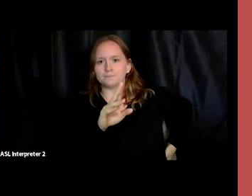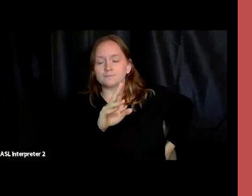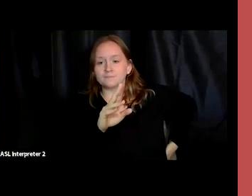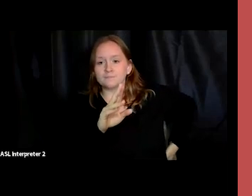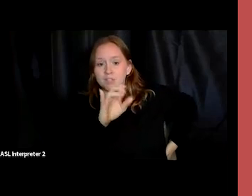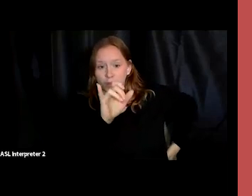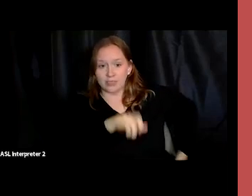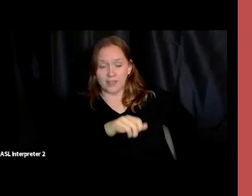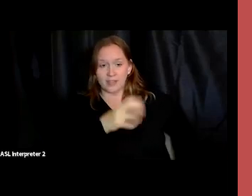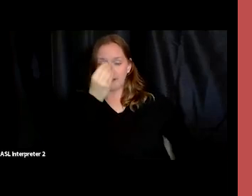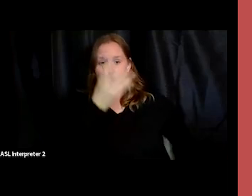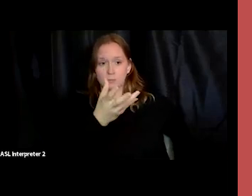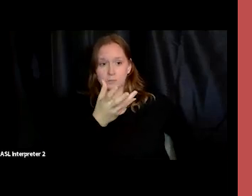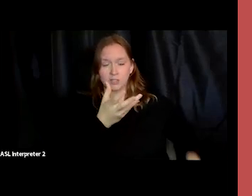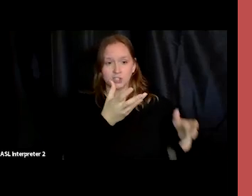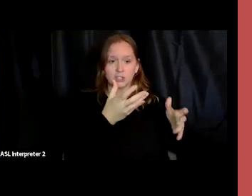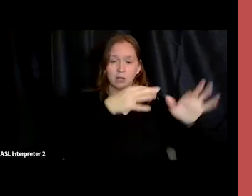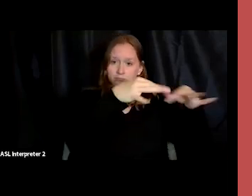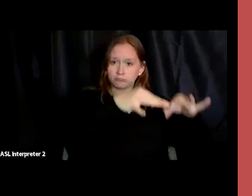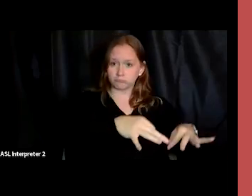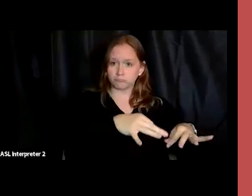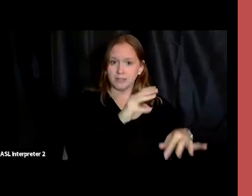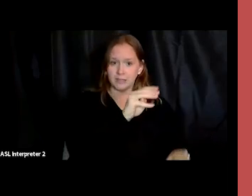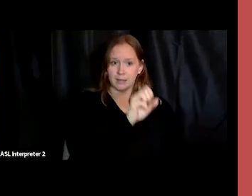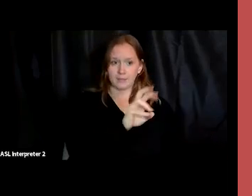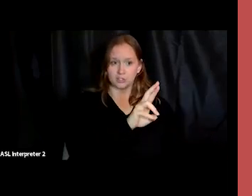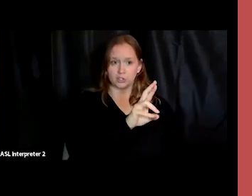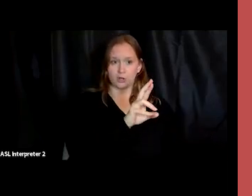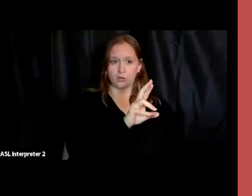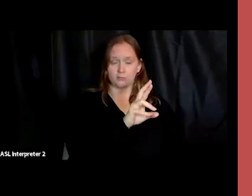in the medical summary report in the occupational history section.